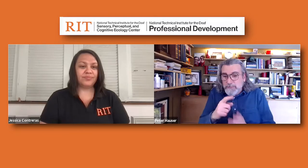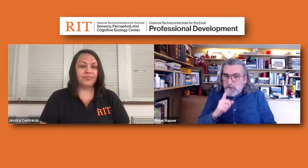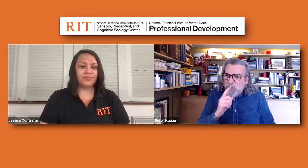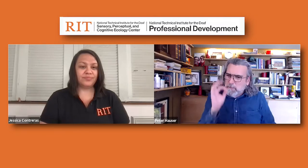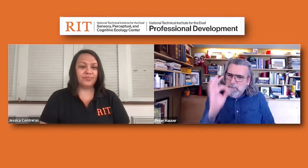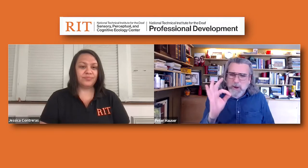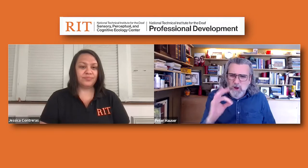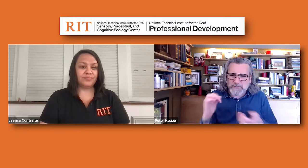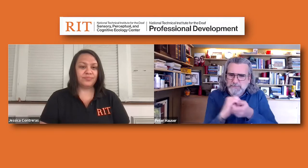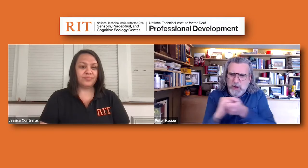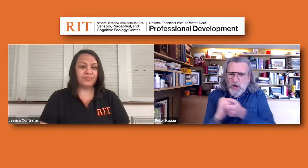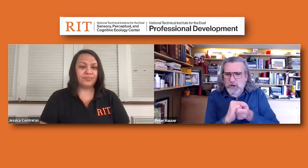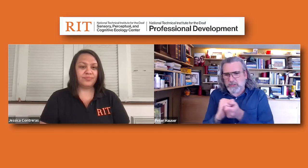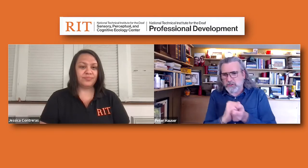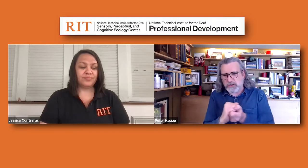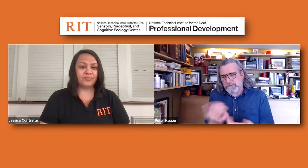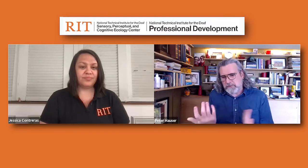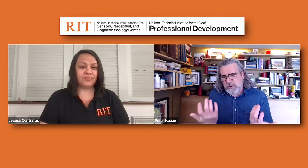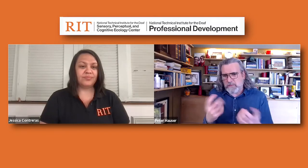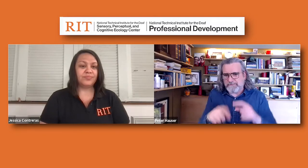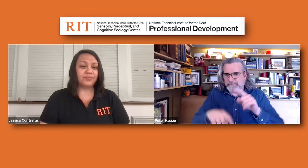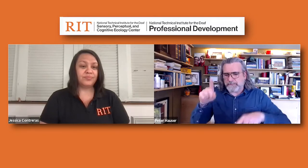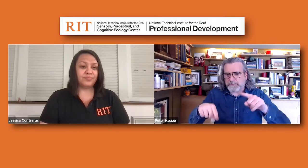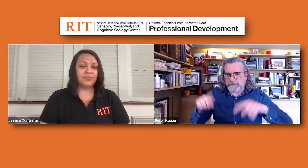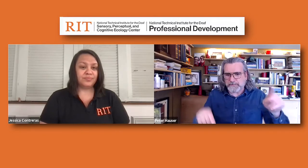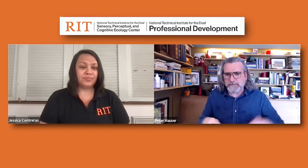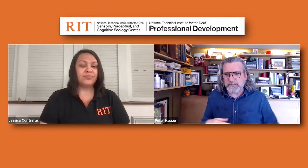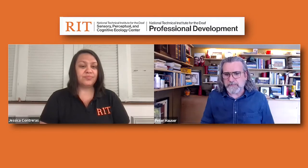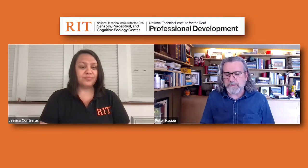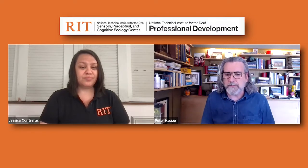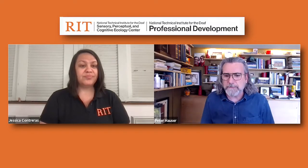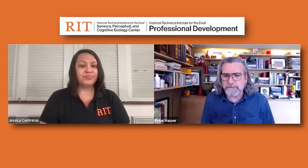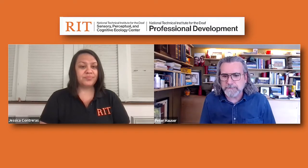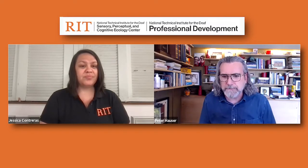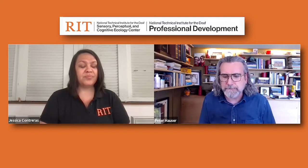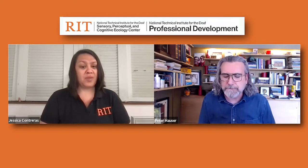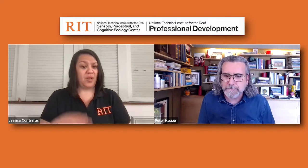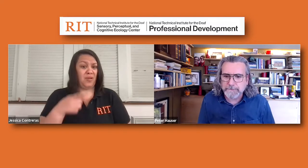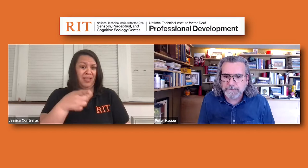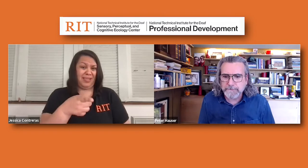But sometimes it works out really well. It just varies.